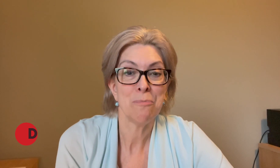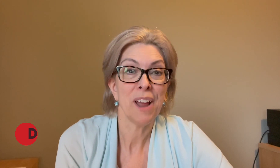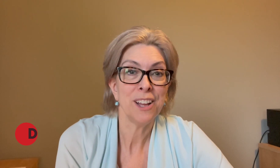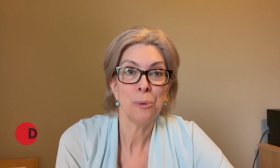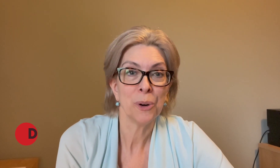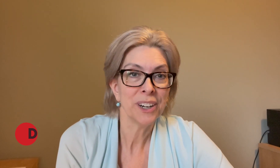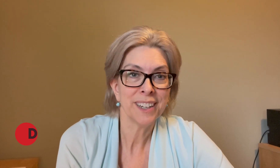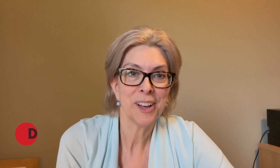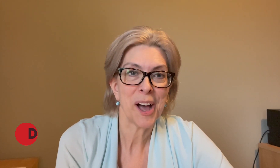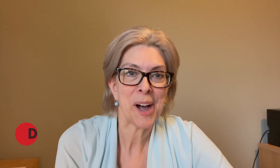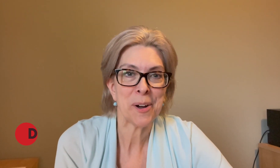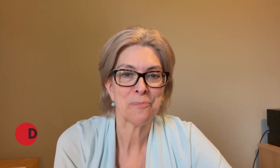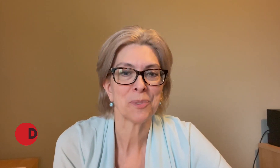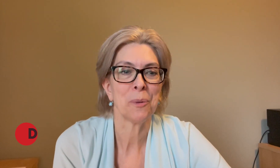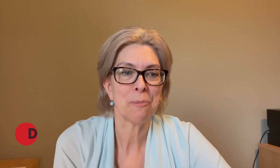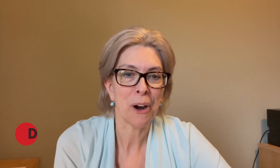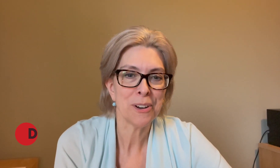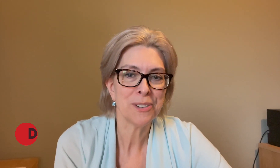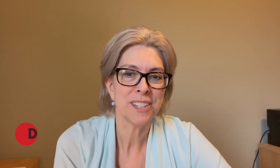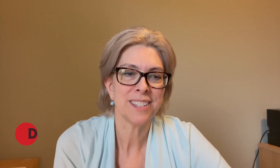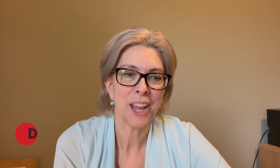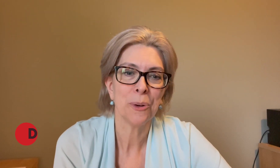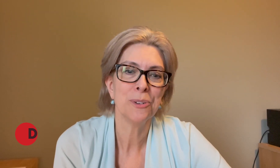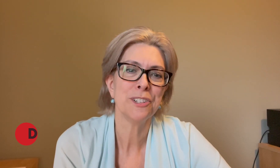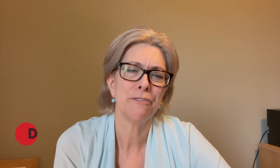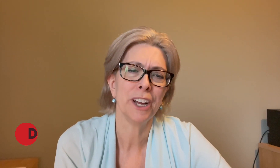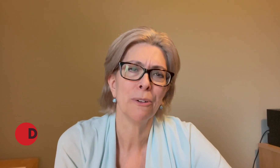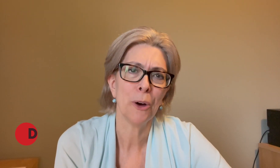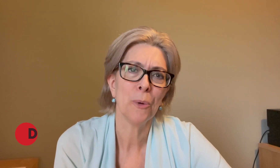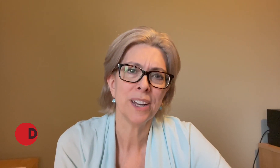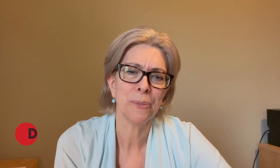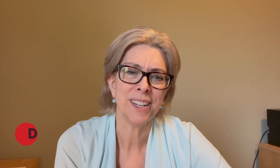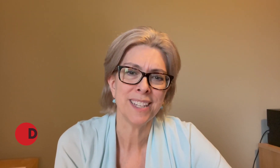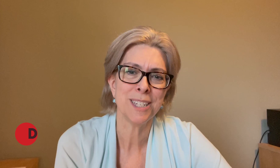I'm ready to work with partners and stakeholders to figure out what needs